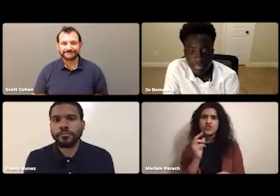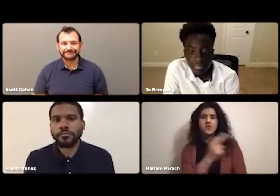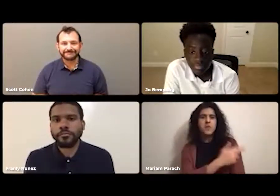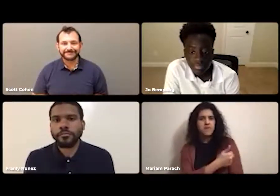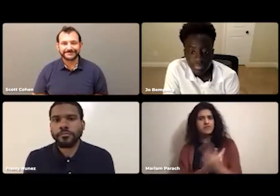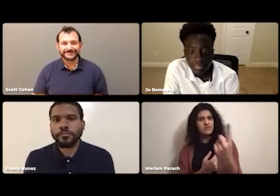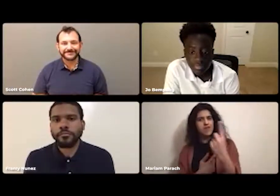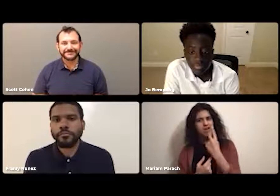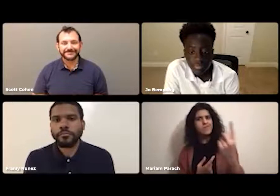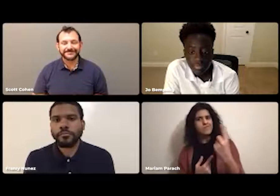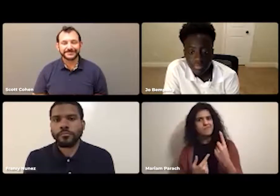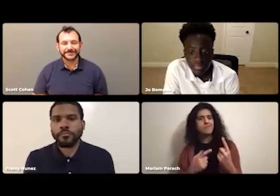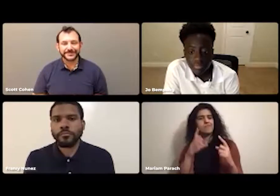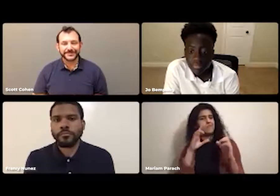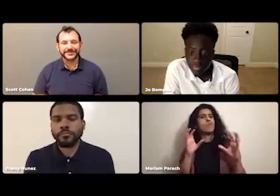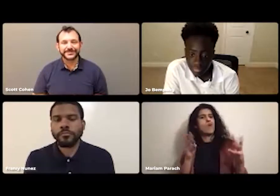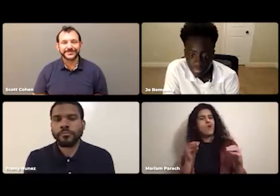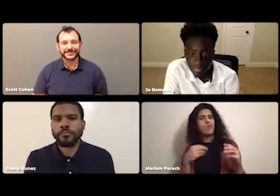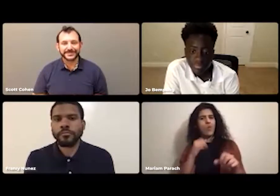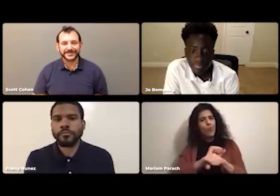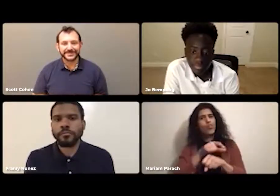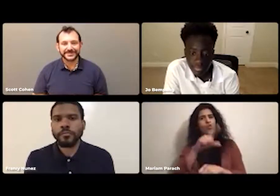That's where I got my real-life experience.